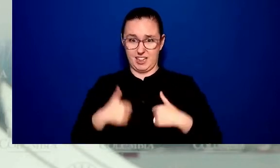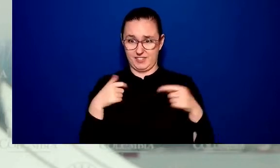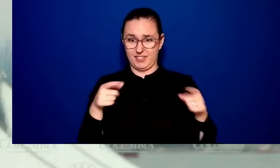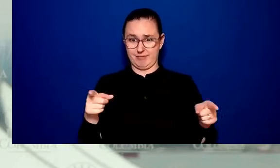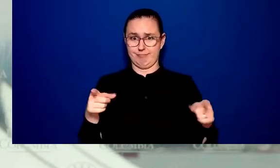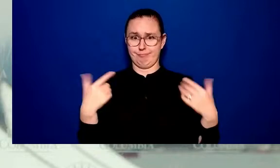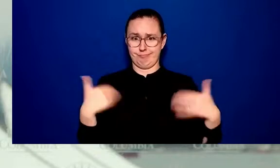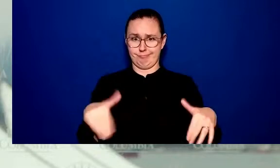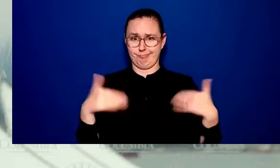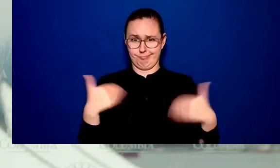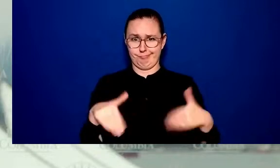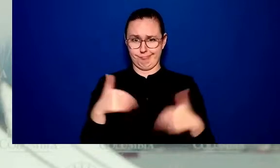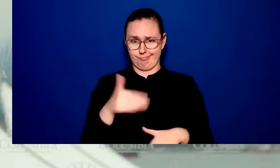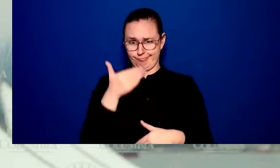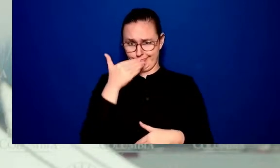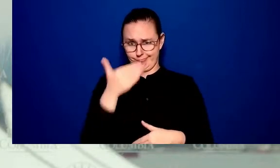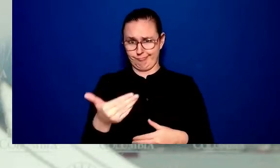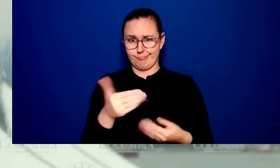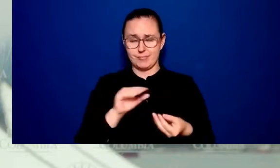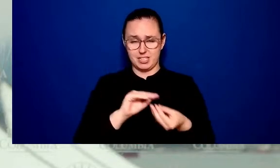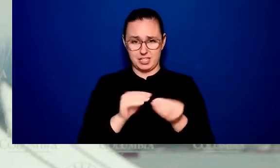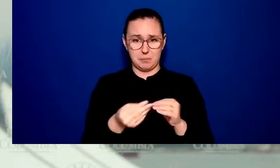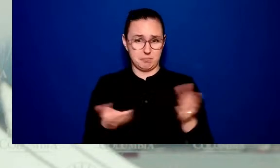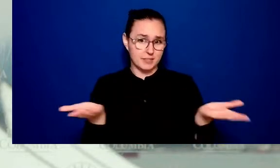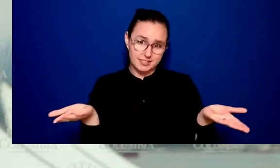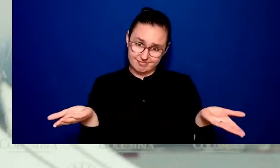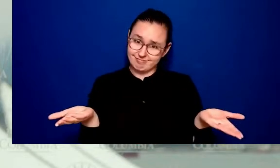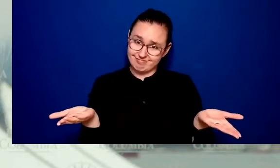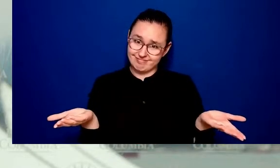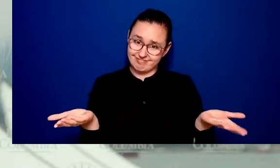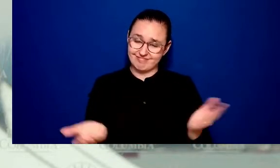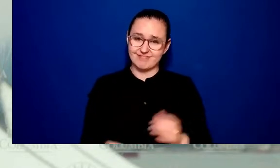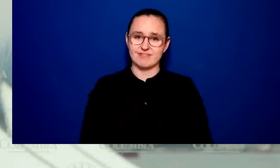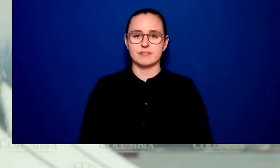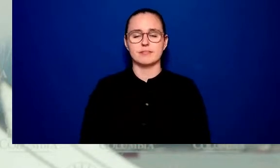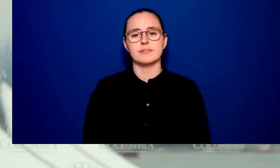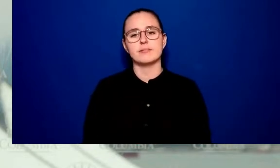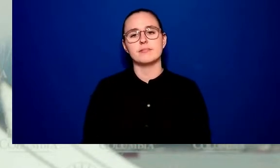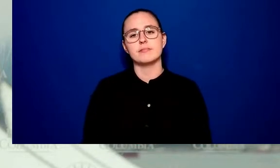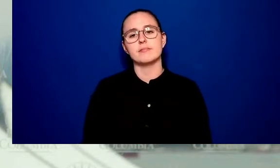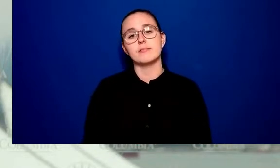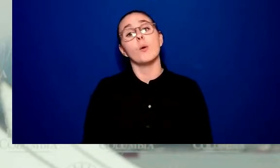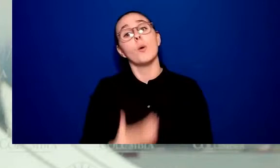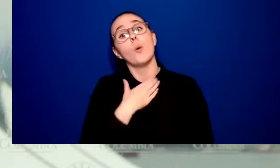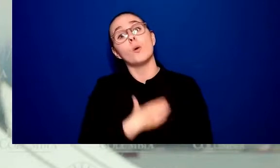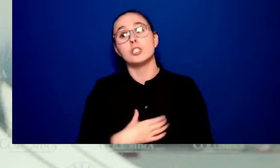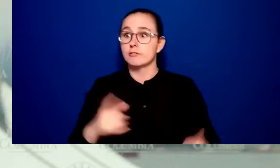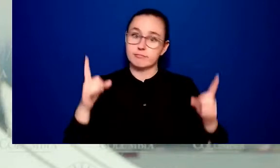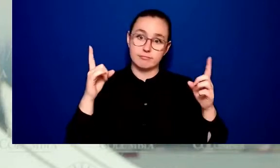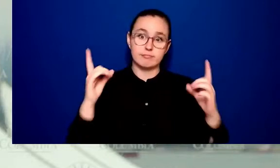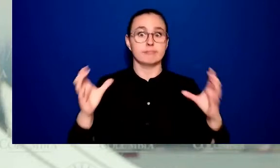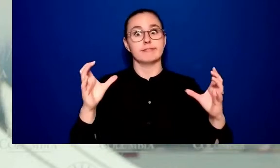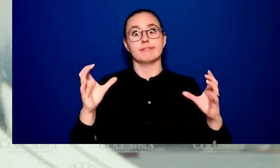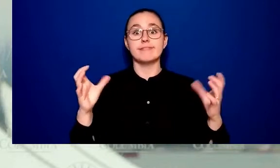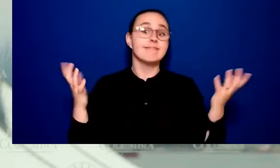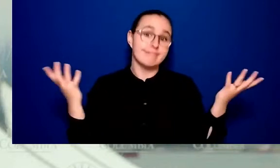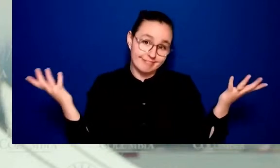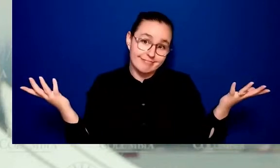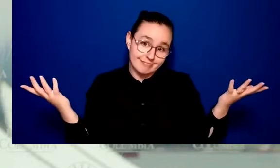the significantly high level But you know, we. Much rather be at 100% And we're going to